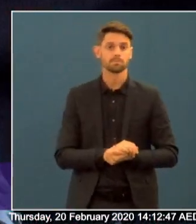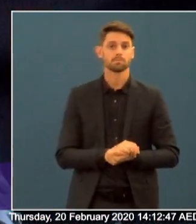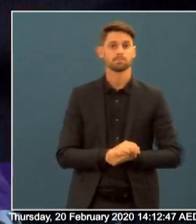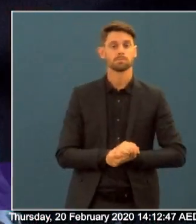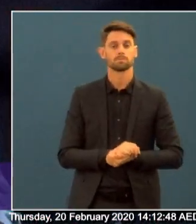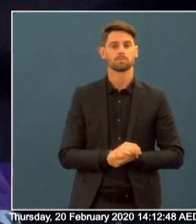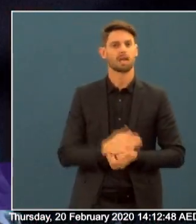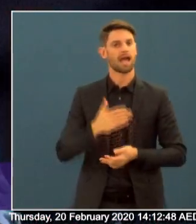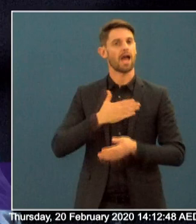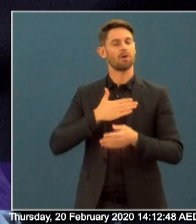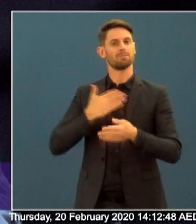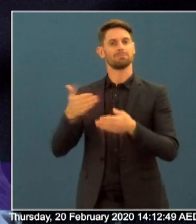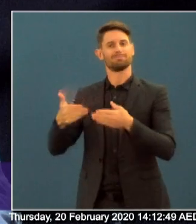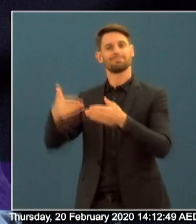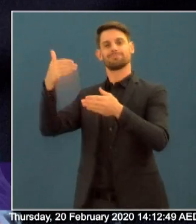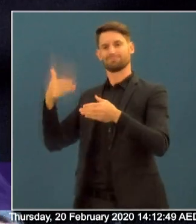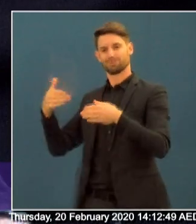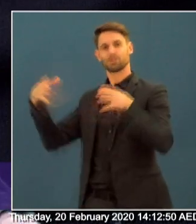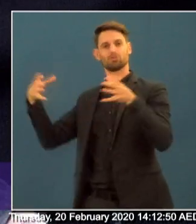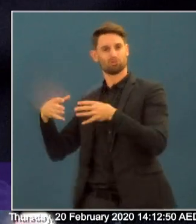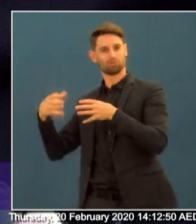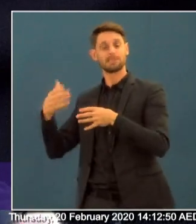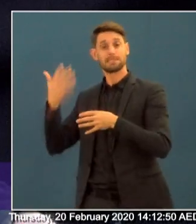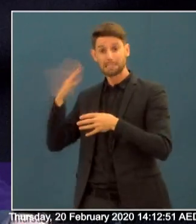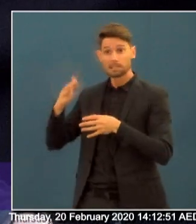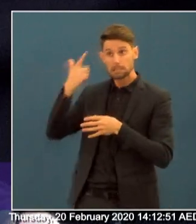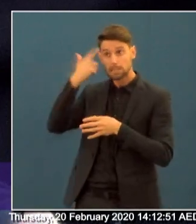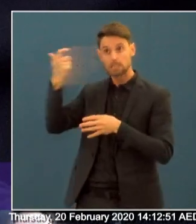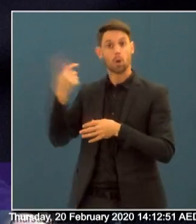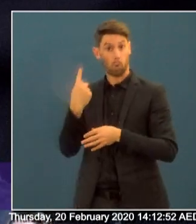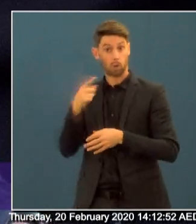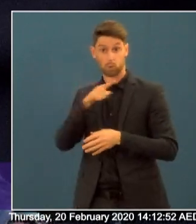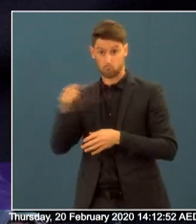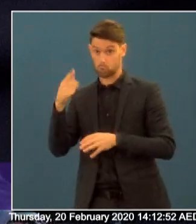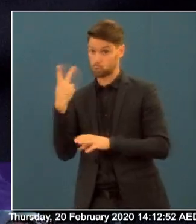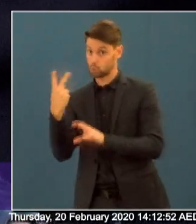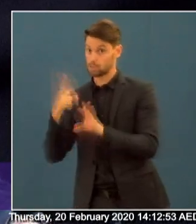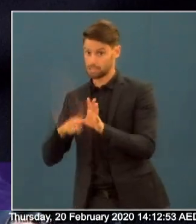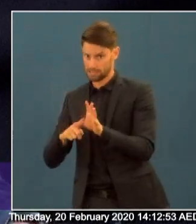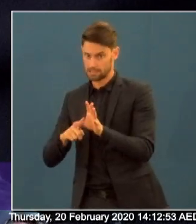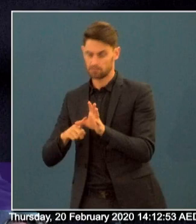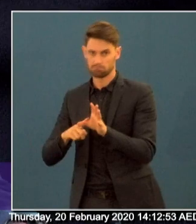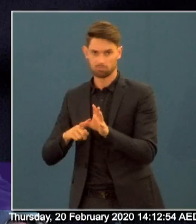communique were reasonable, in terms of the suggested timeframes, and they weren't things that I just dreamt up but things